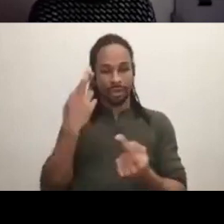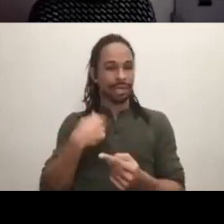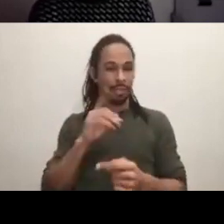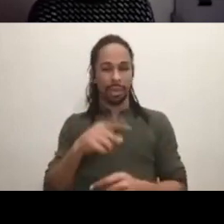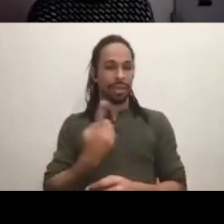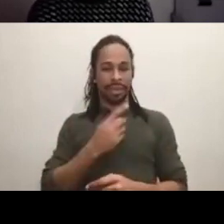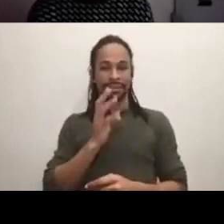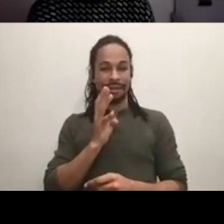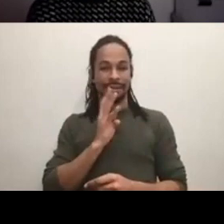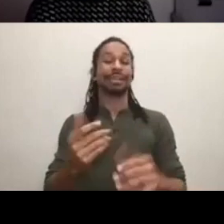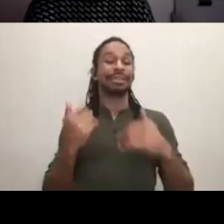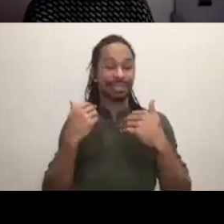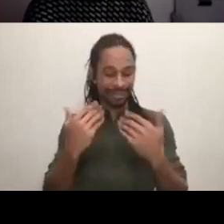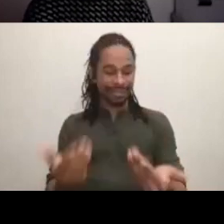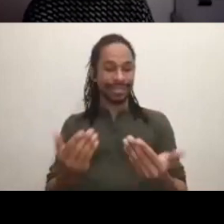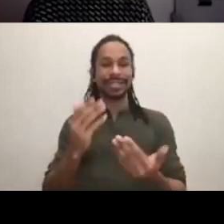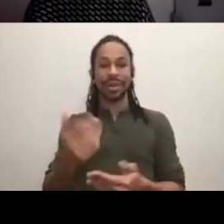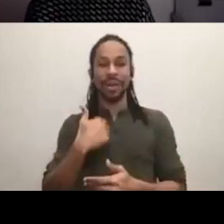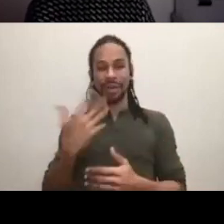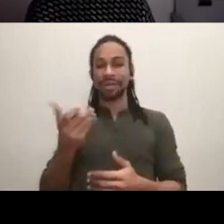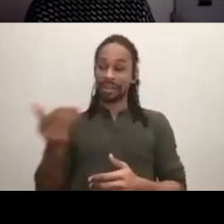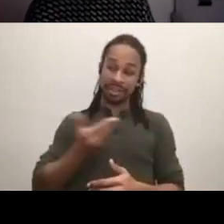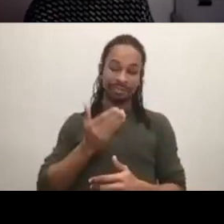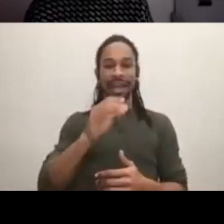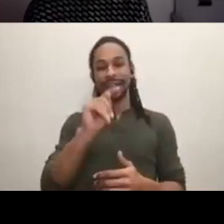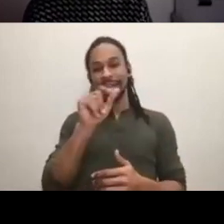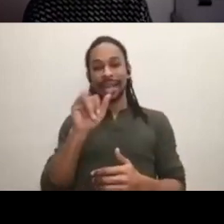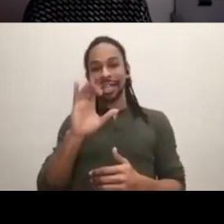about how can we make the virtual space feel engaging and intimate. Here we're talking